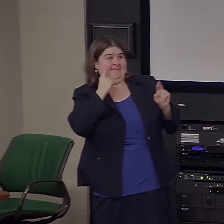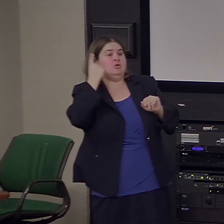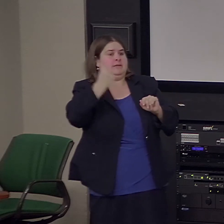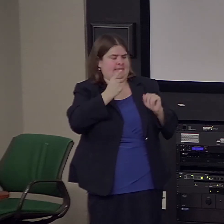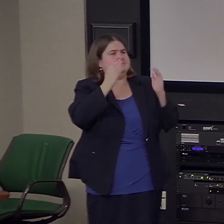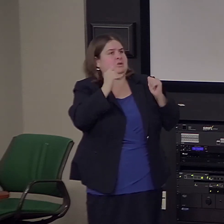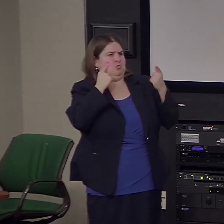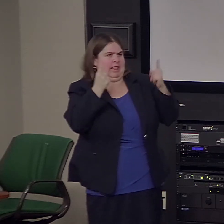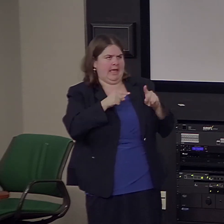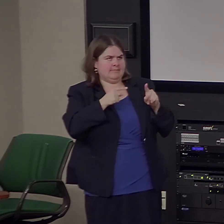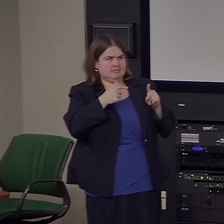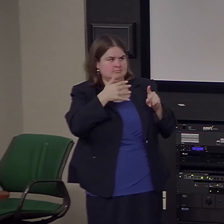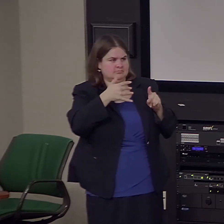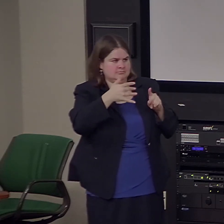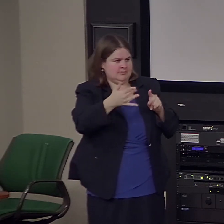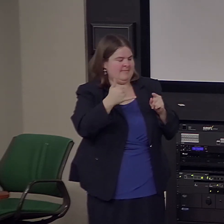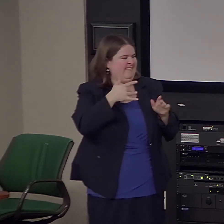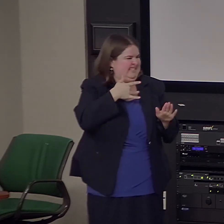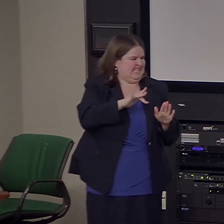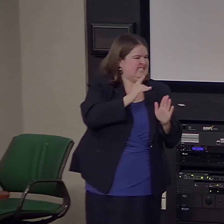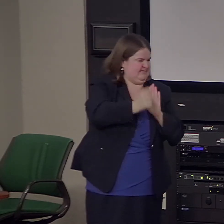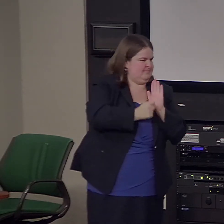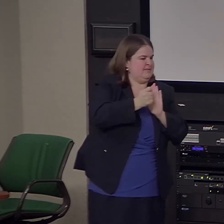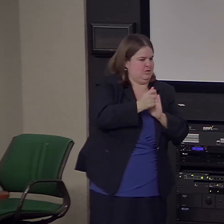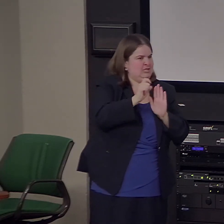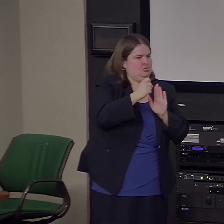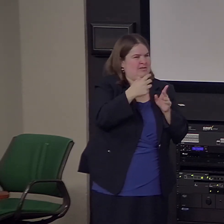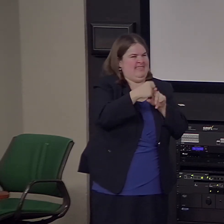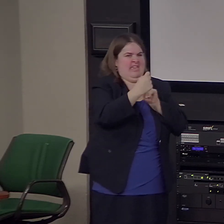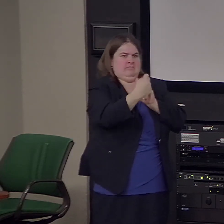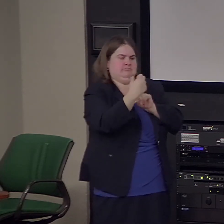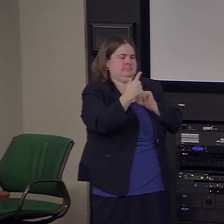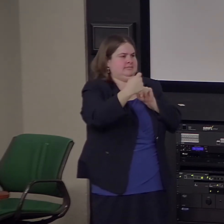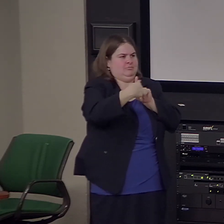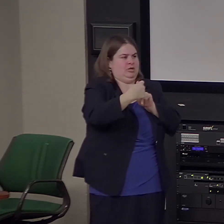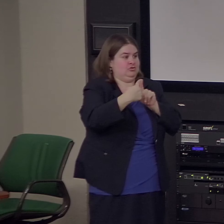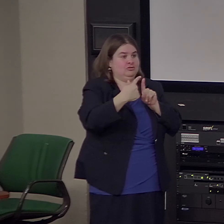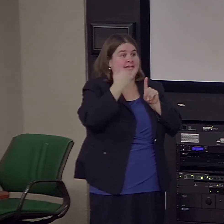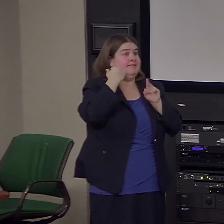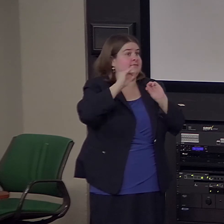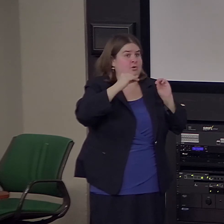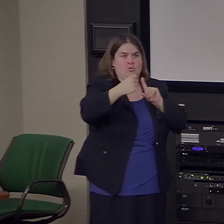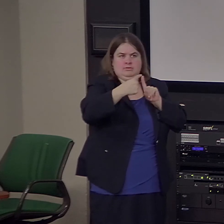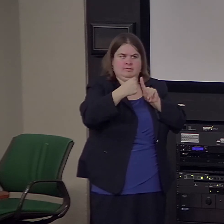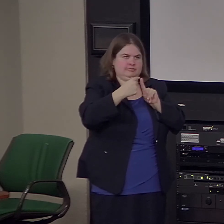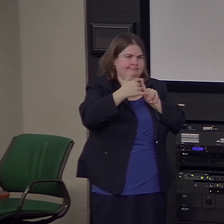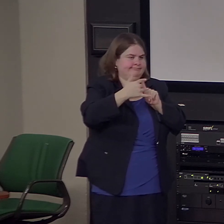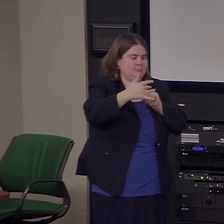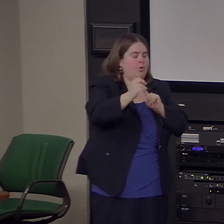that input needs to occur. And if it doesn't occur or if it occurs later,